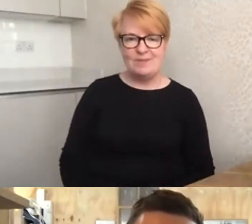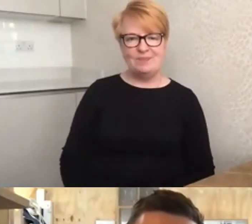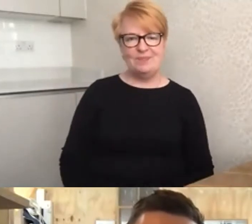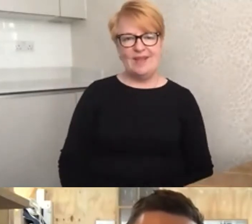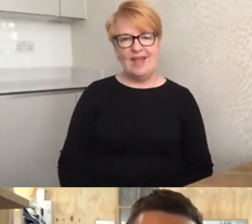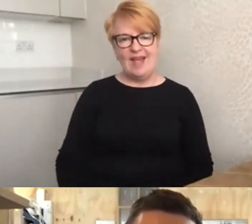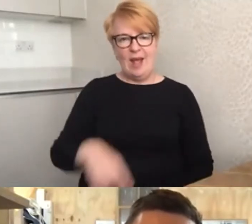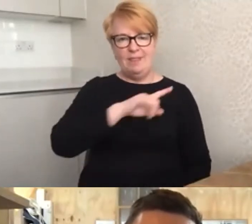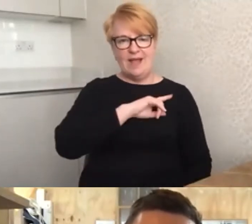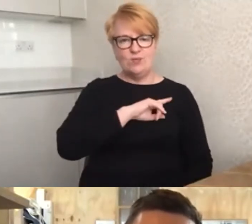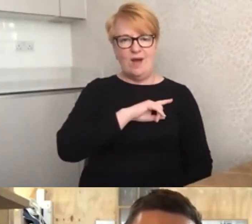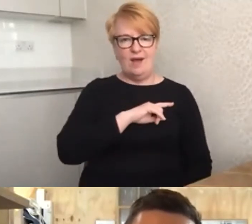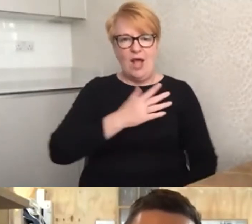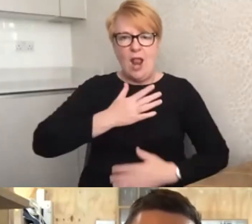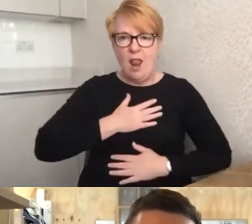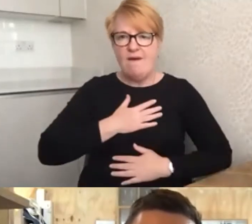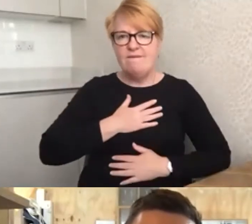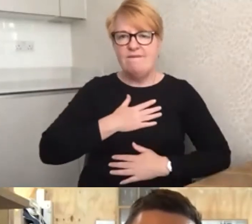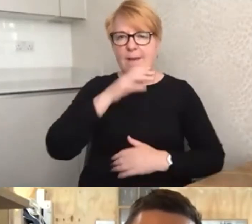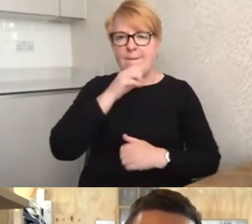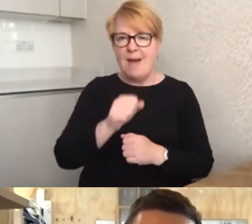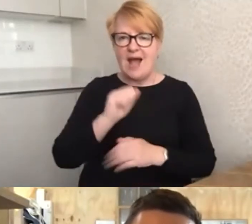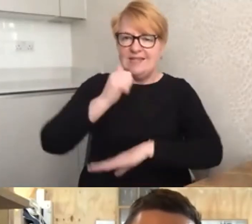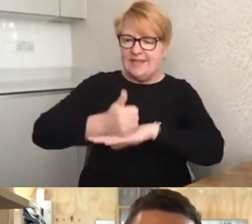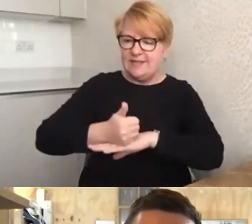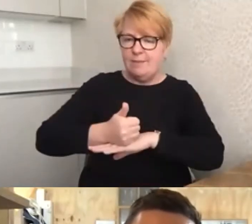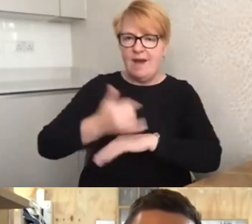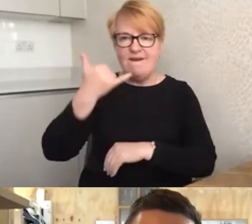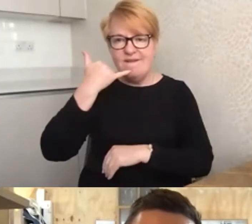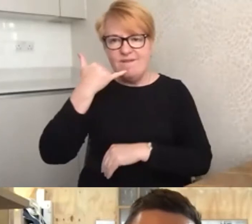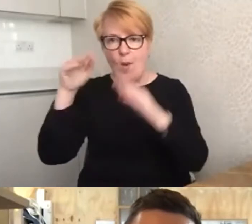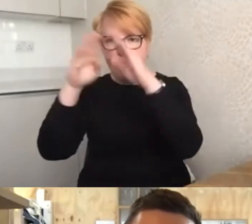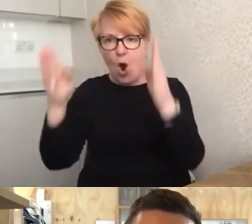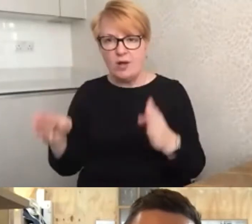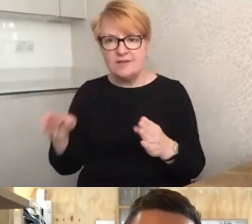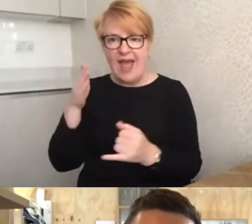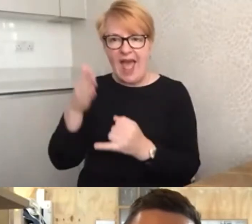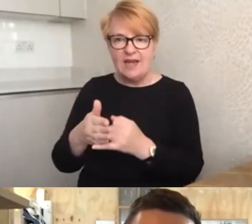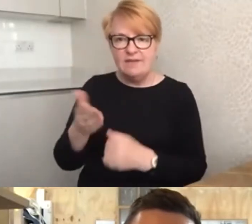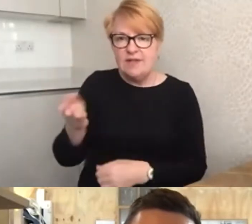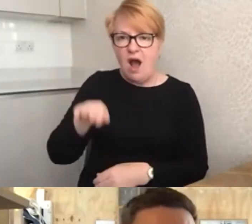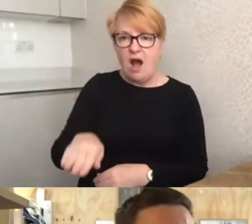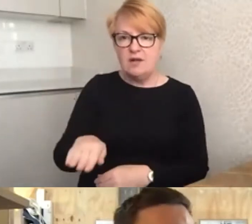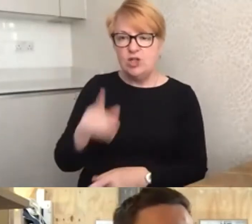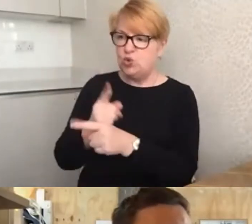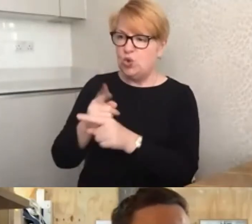the guy setting up the phone box at the end of his garden, basically, that's a social service, it's an opportunity that people just fall apart,